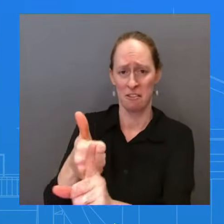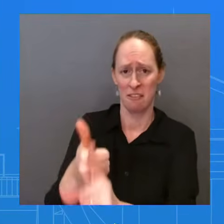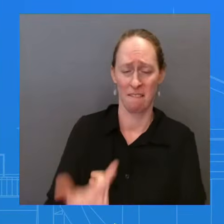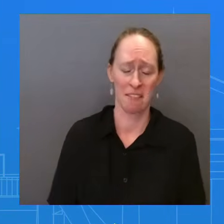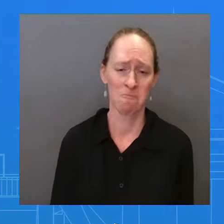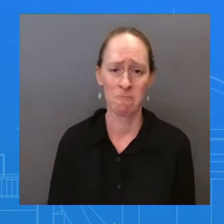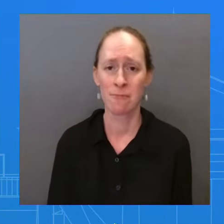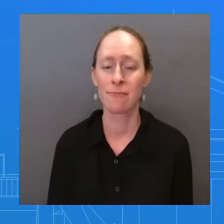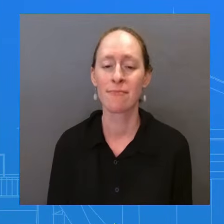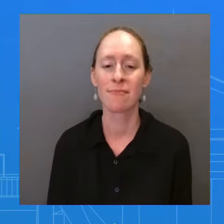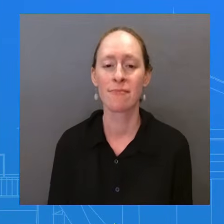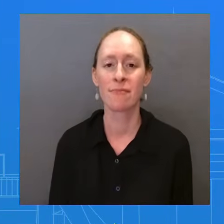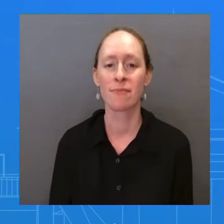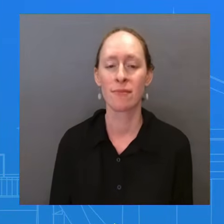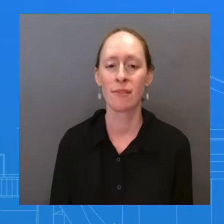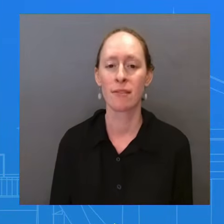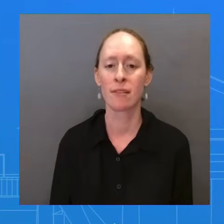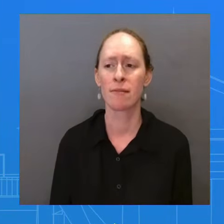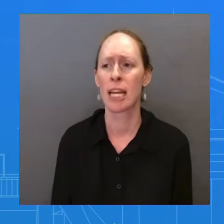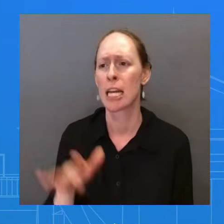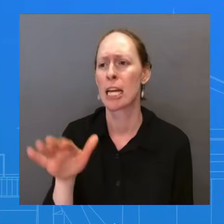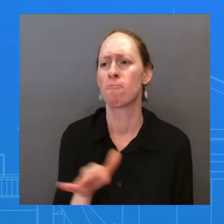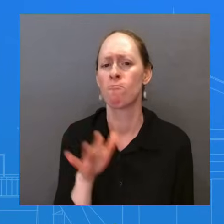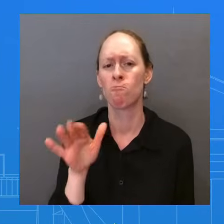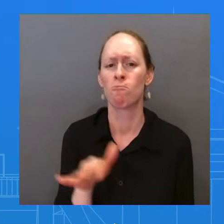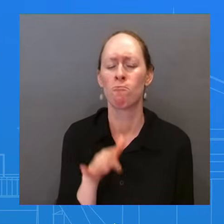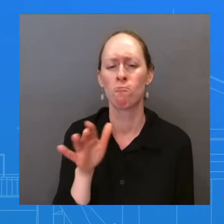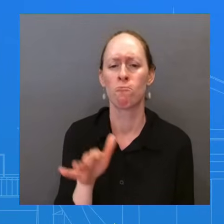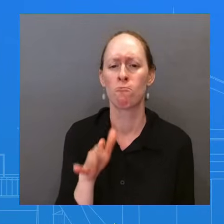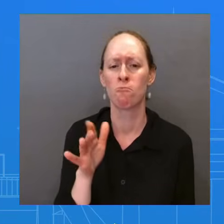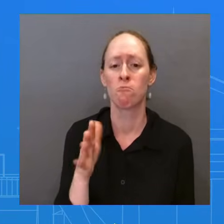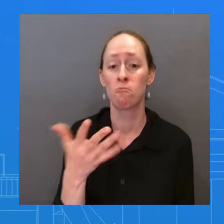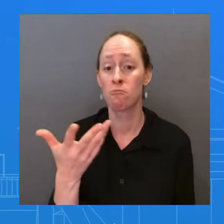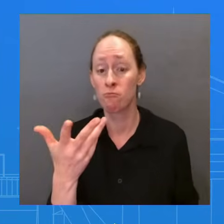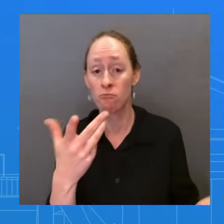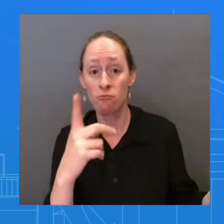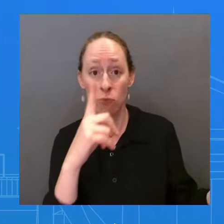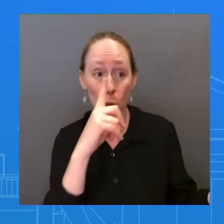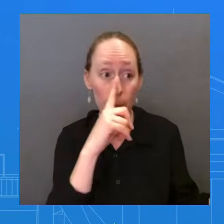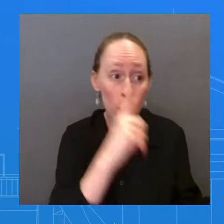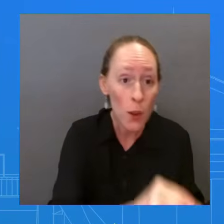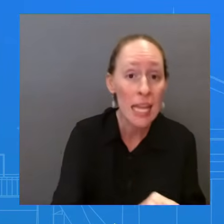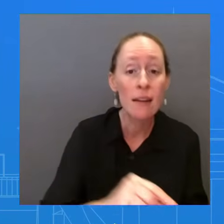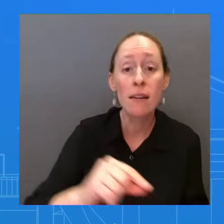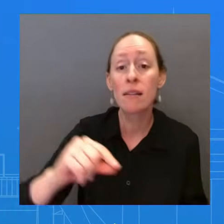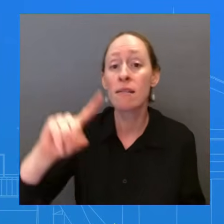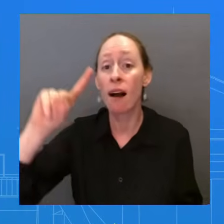and the Russian government have tried to interfere